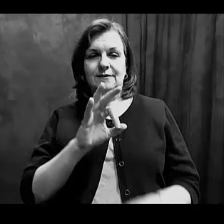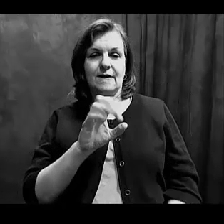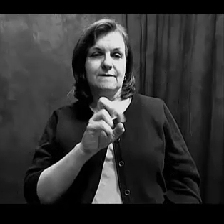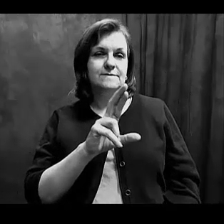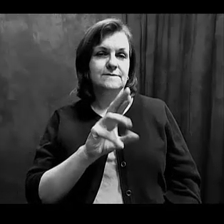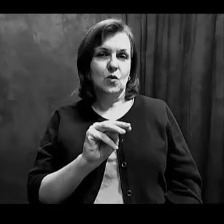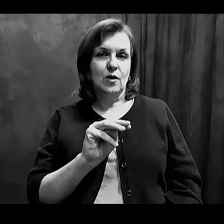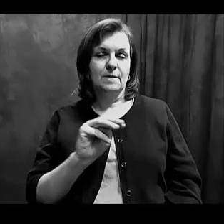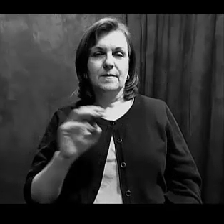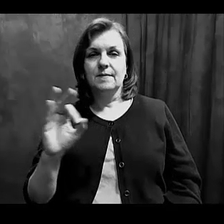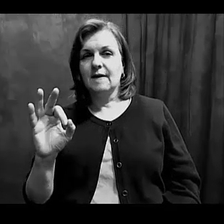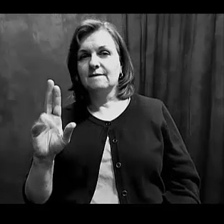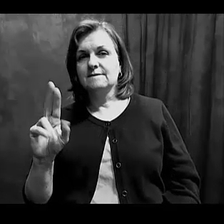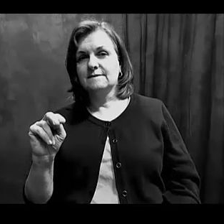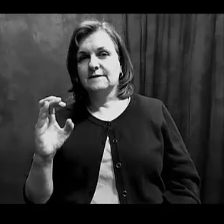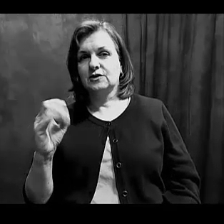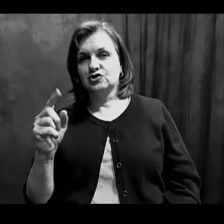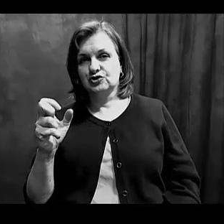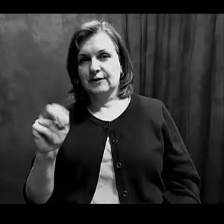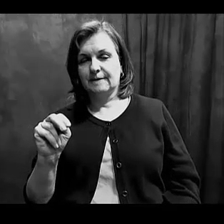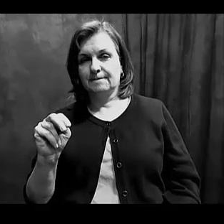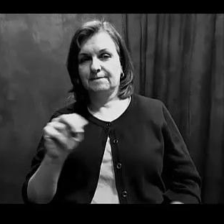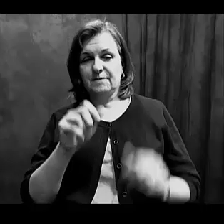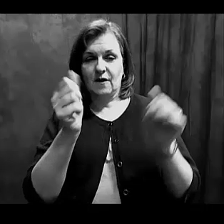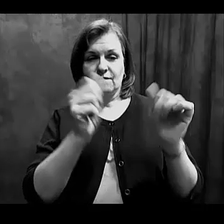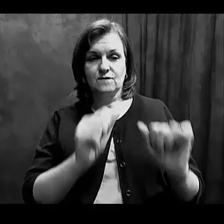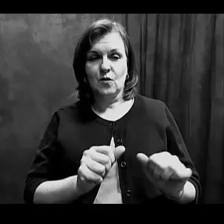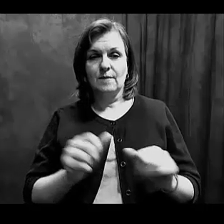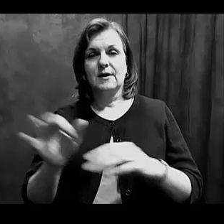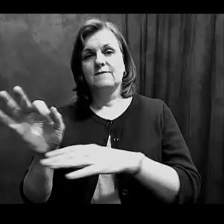is form and function